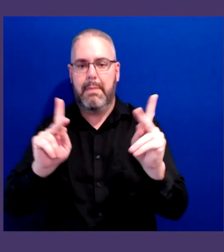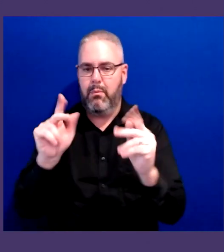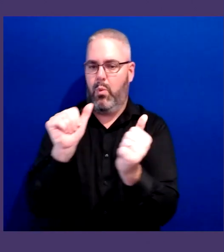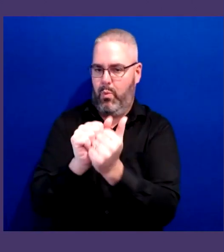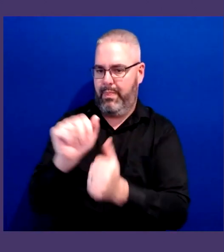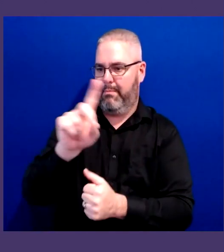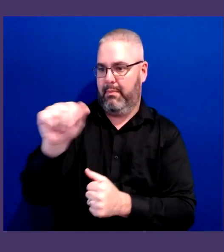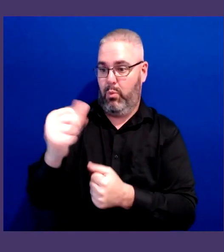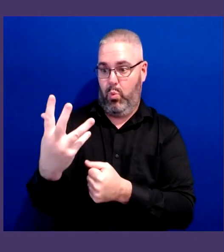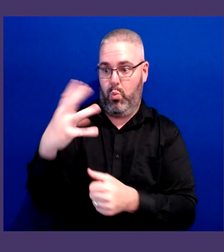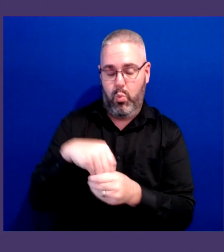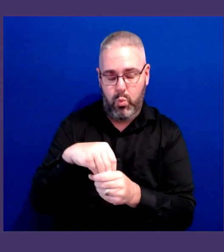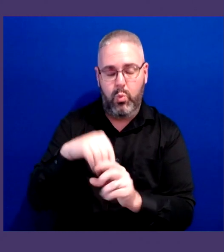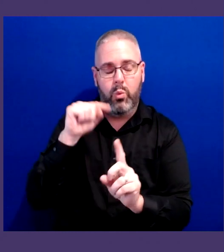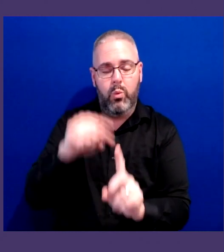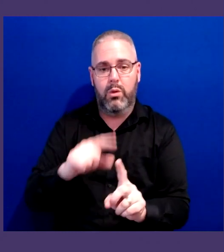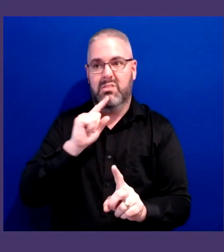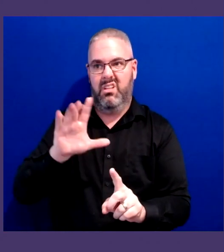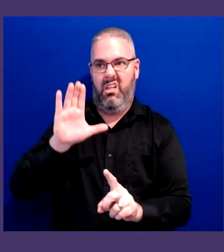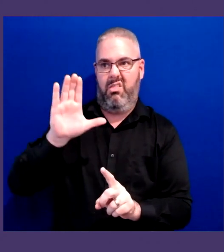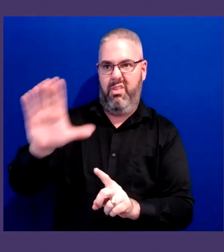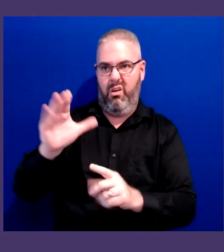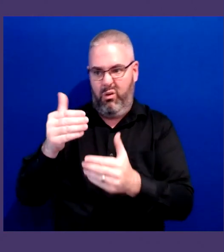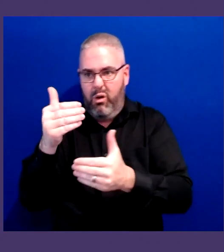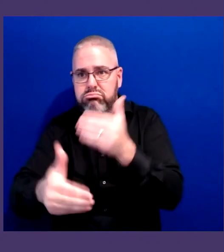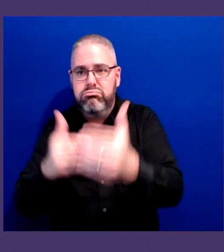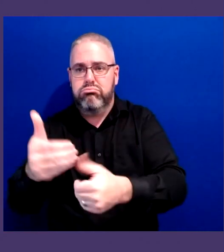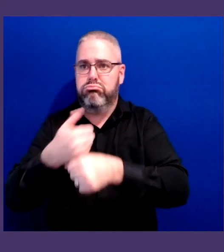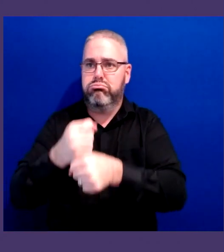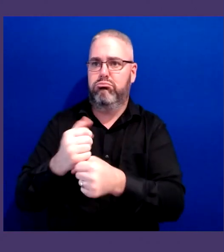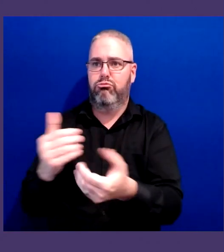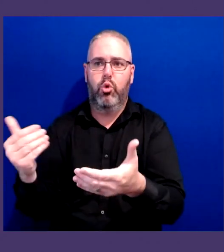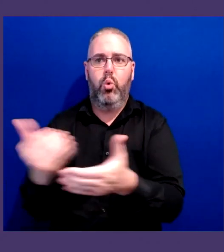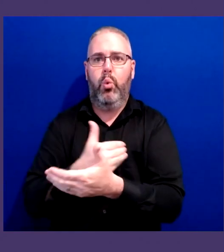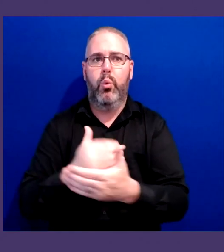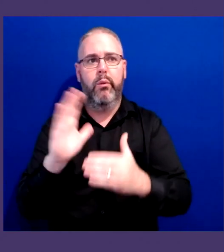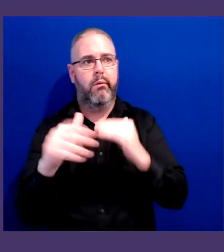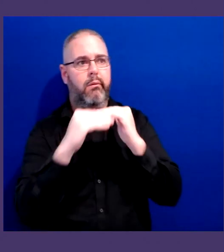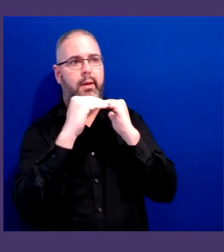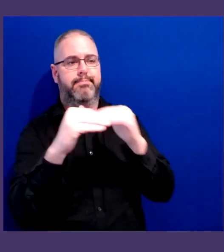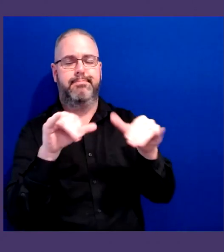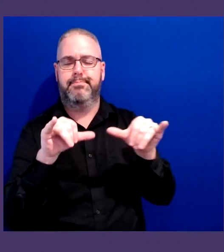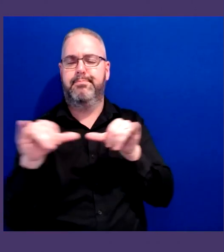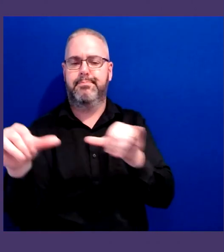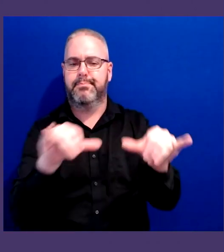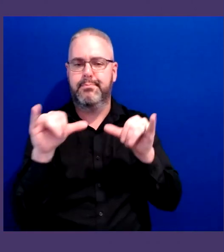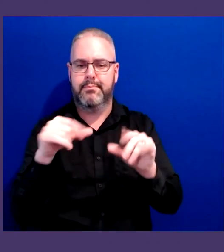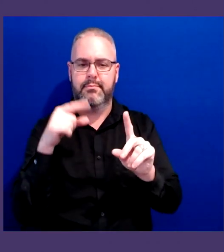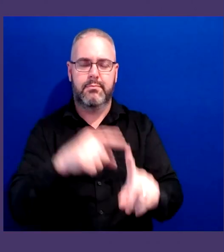This directive has led to the creation of a new set of sustainability standards that explicitly include disability